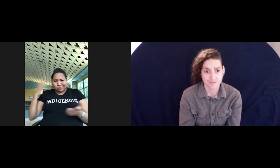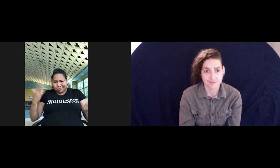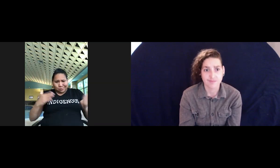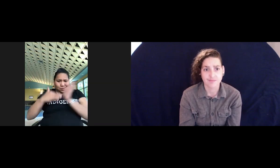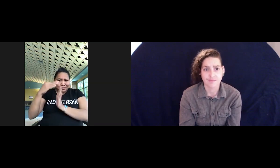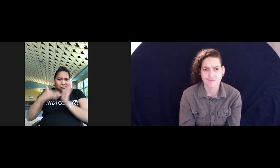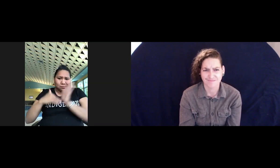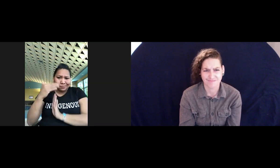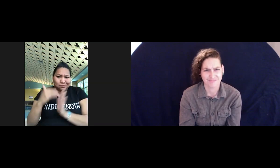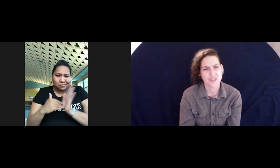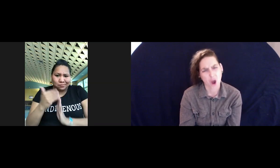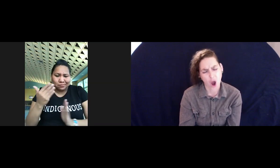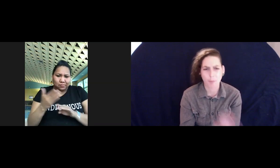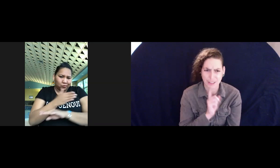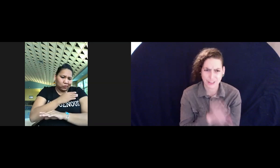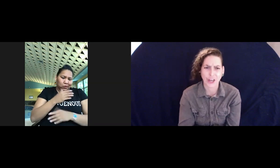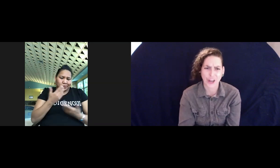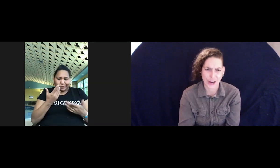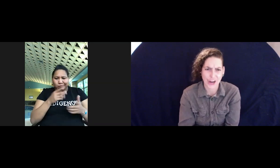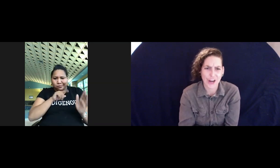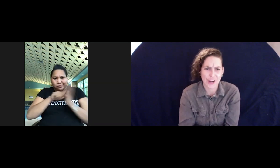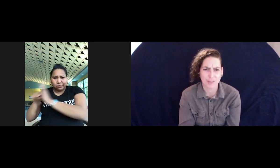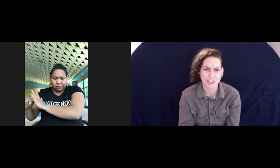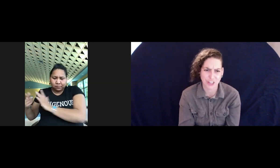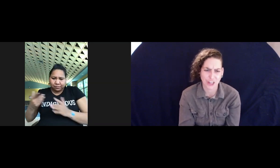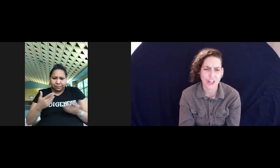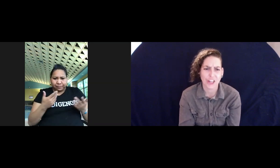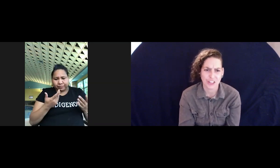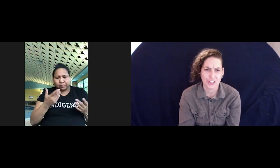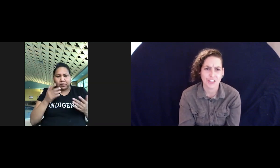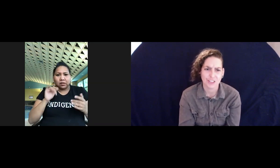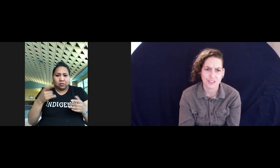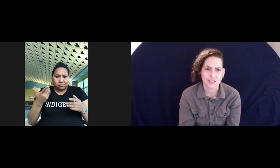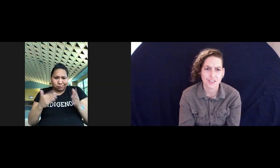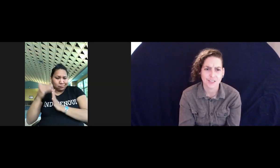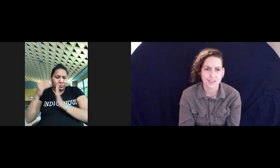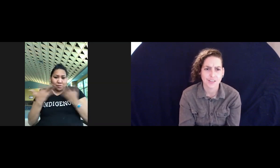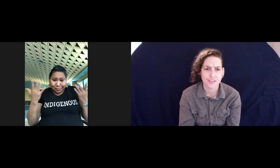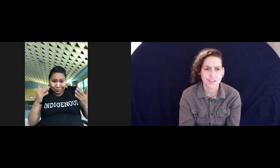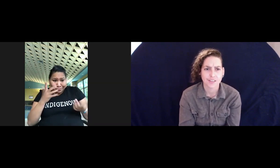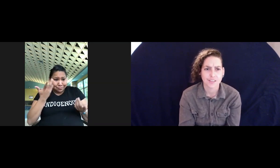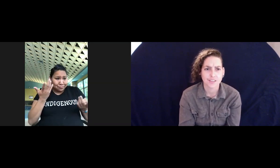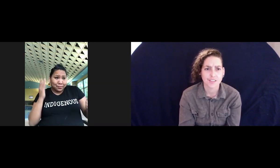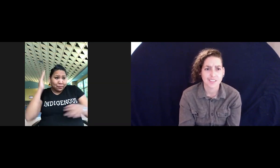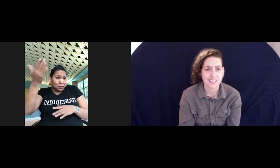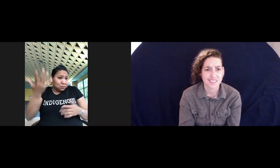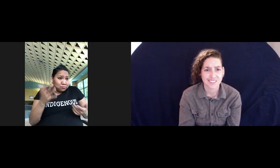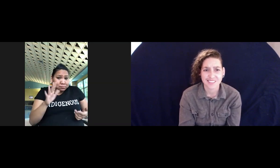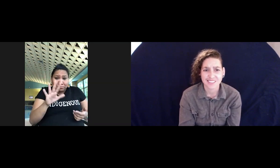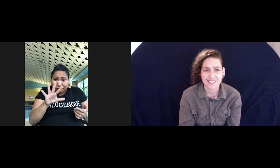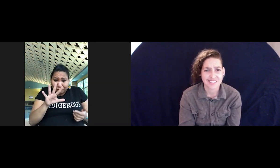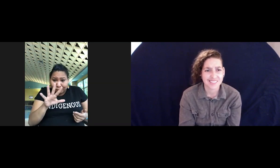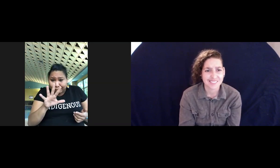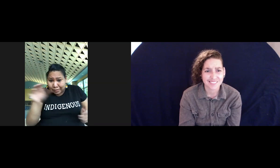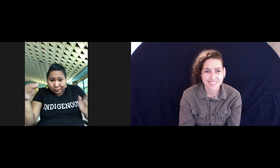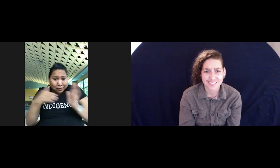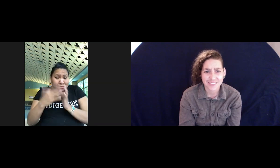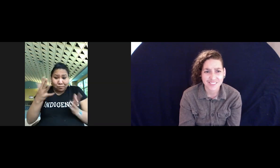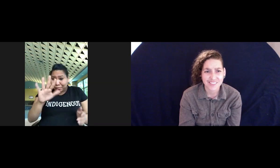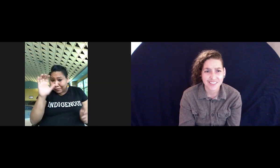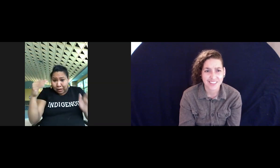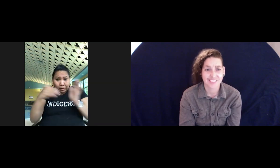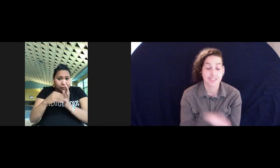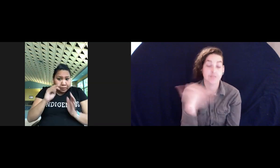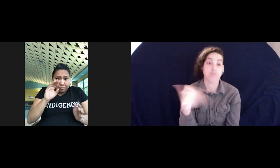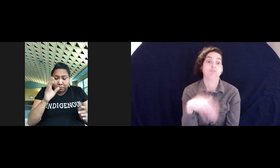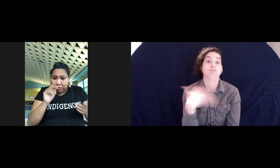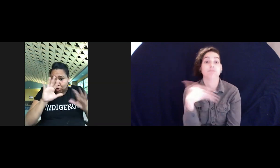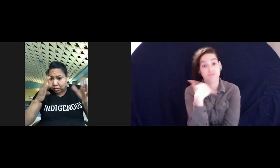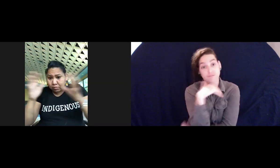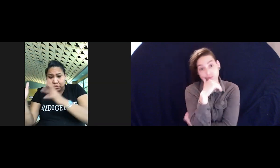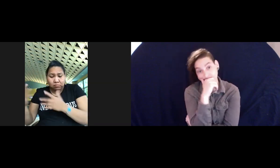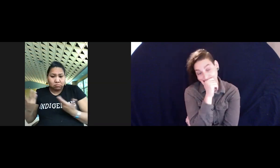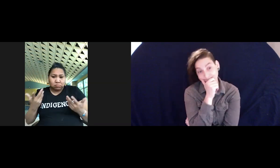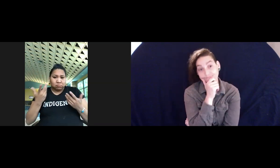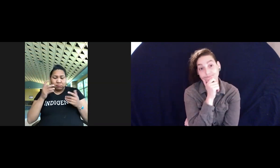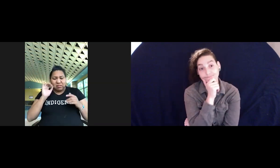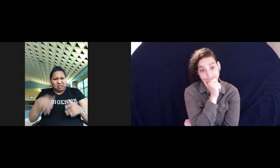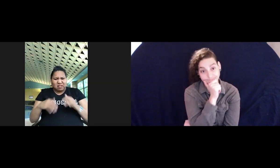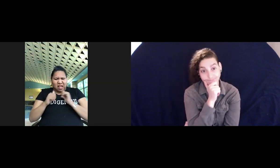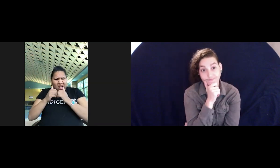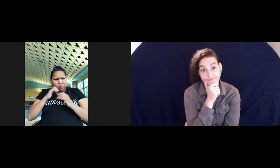But many years ago, they were tens of thousands of tribes before genocide, like 50,000 to 500,000.